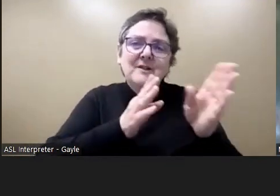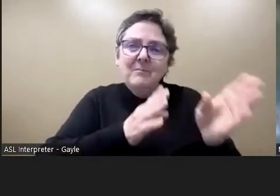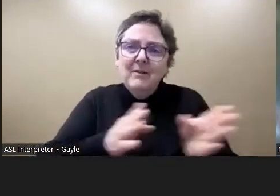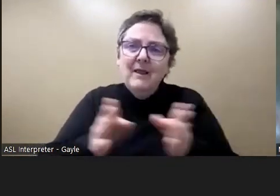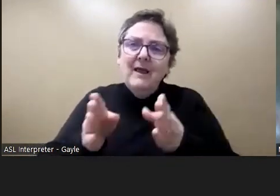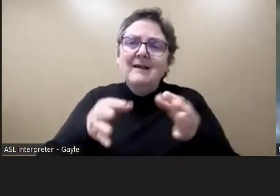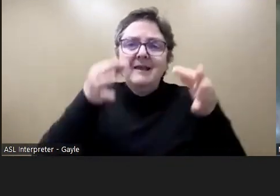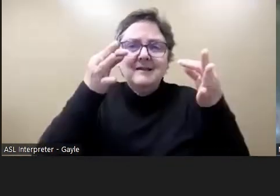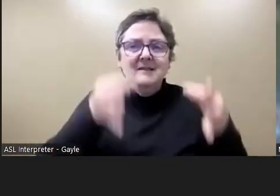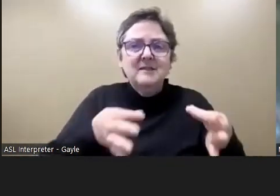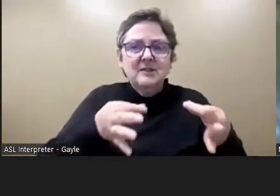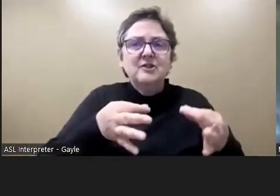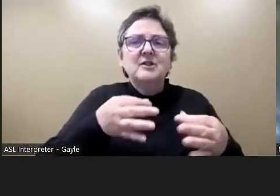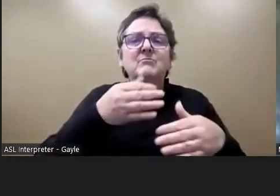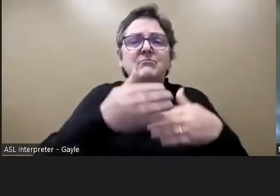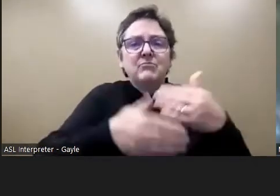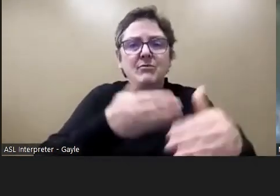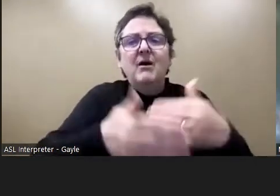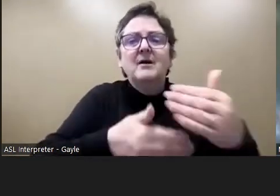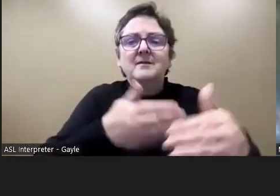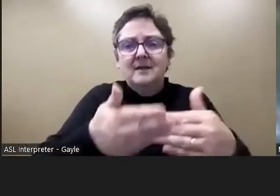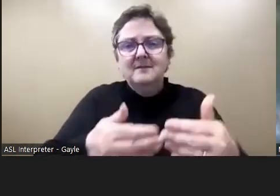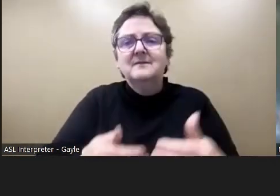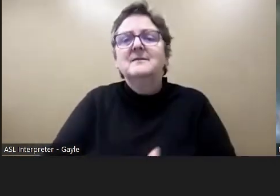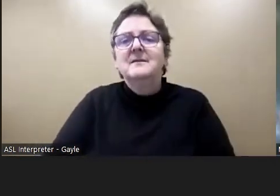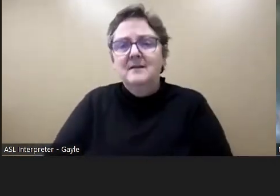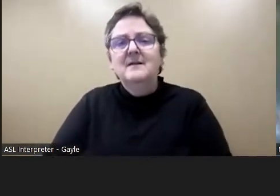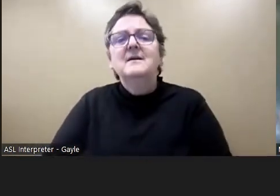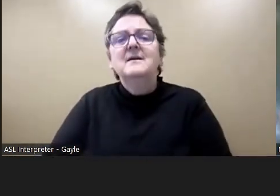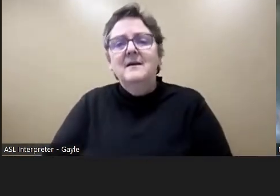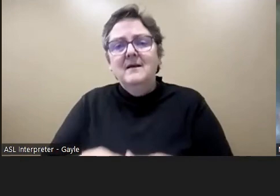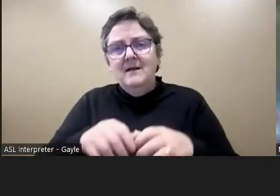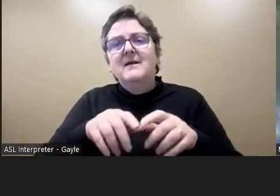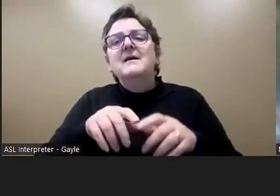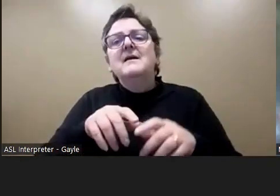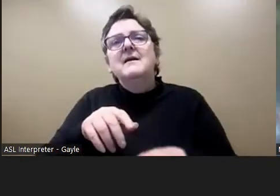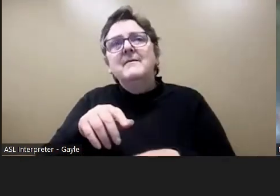I think it's also important to include the parents